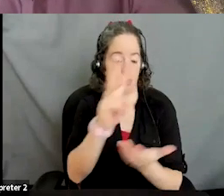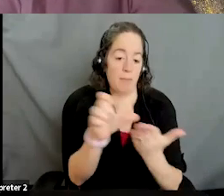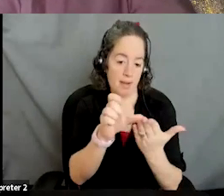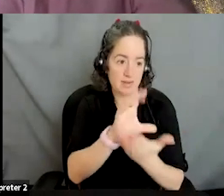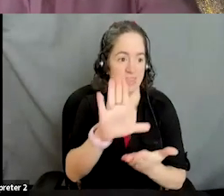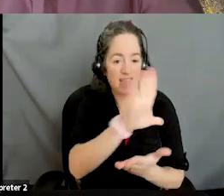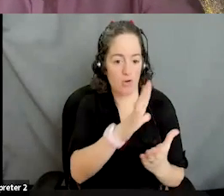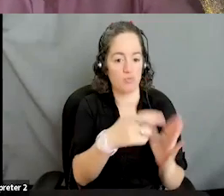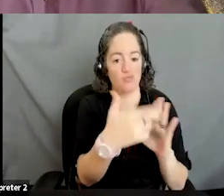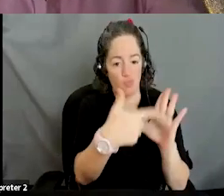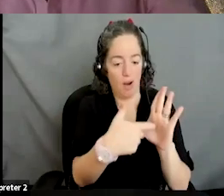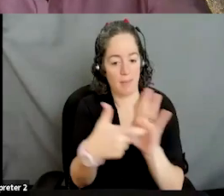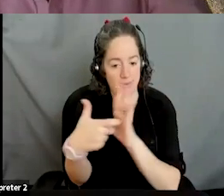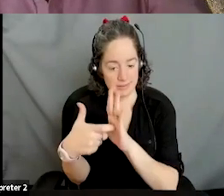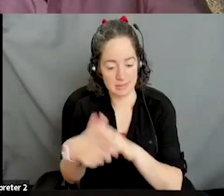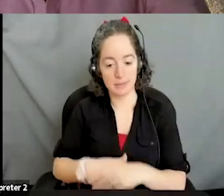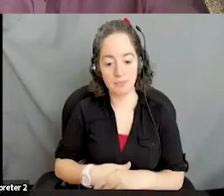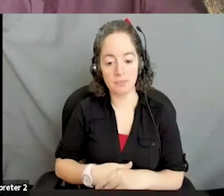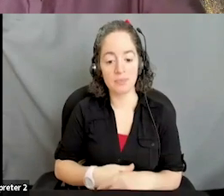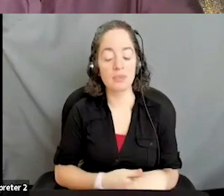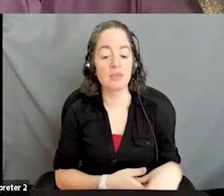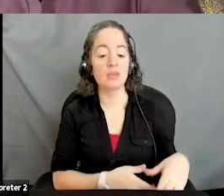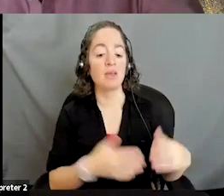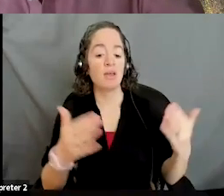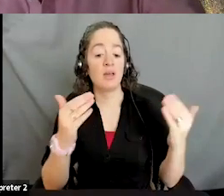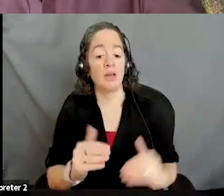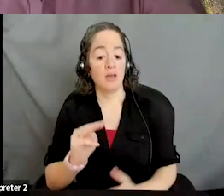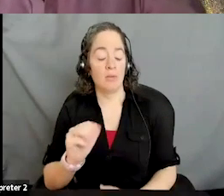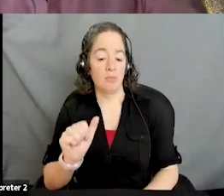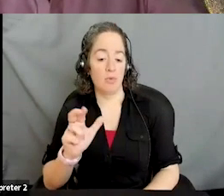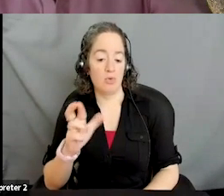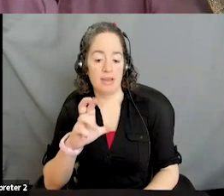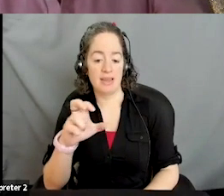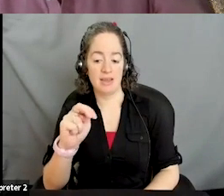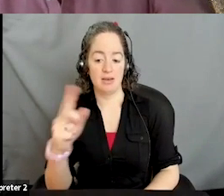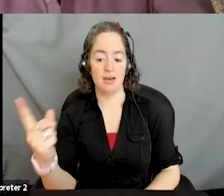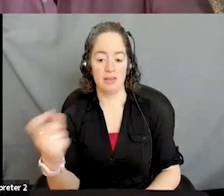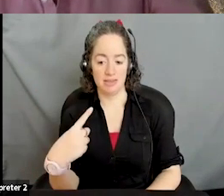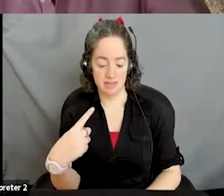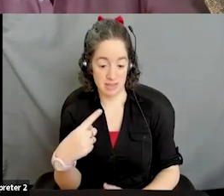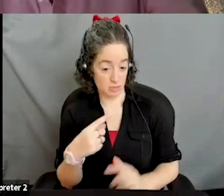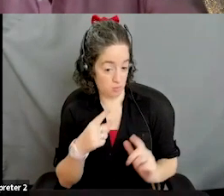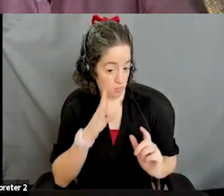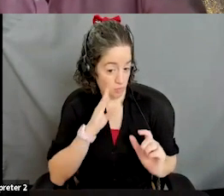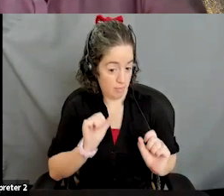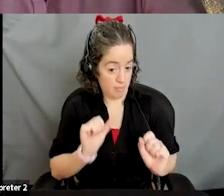Maureen asked, "Is it possible to tell us WordPress developers which fields have been made accessible and which ones are not